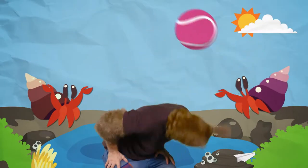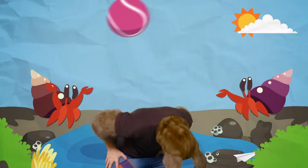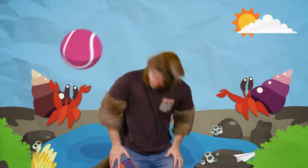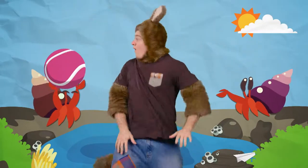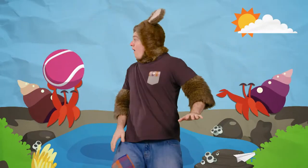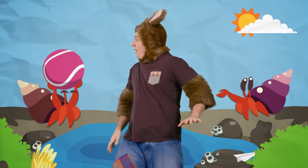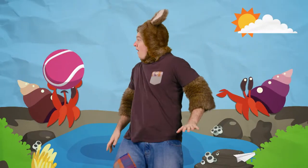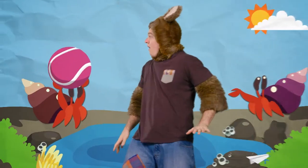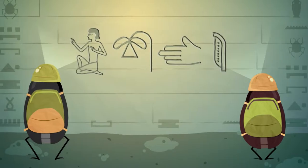Oh! Ooh!